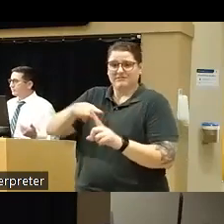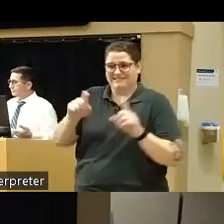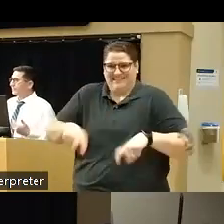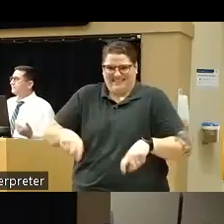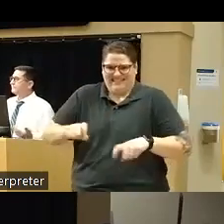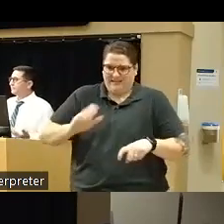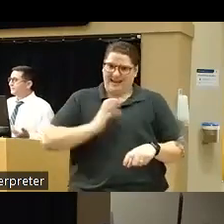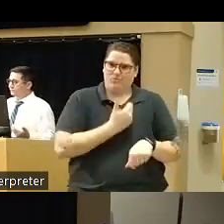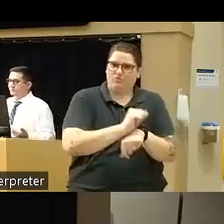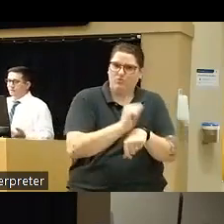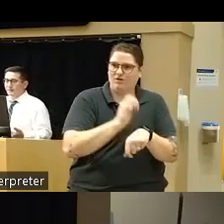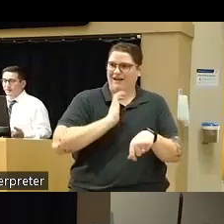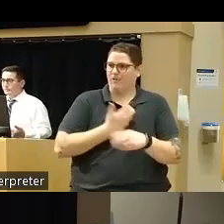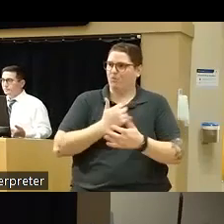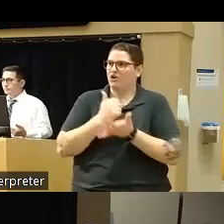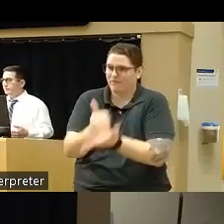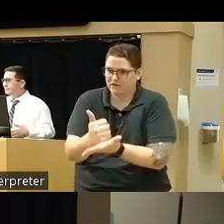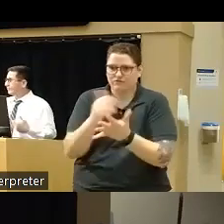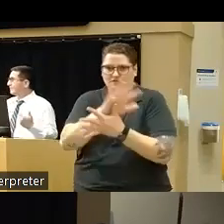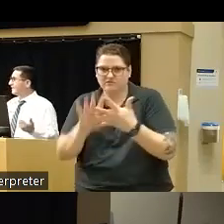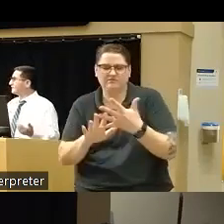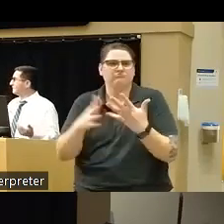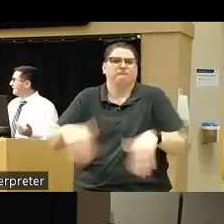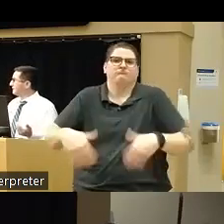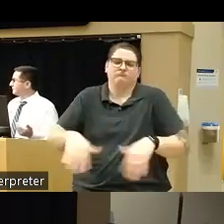that we're doing the kinds of intervention that we're doing and this is sort of the next phase